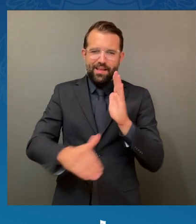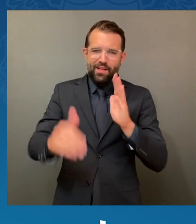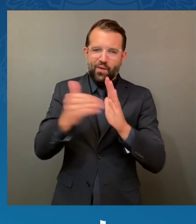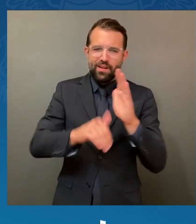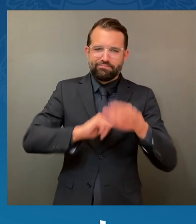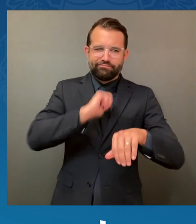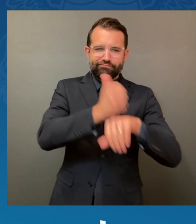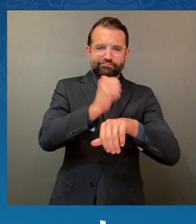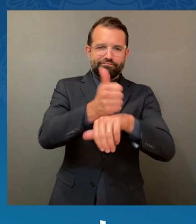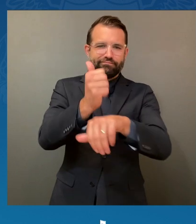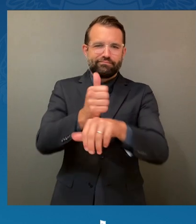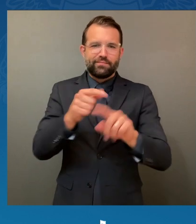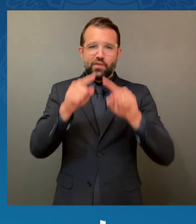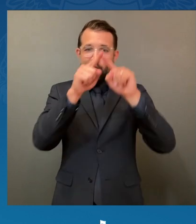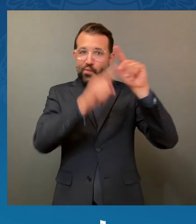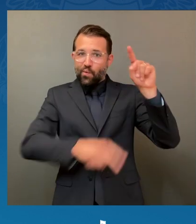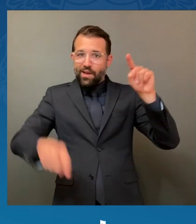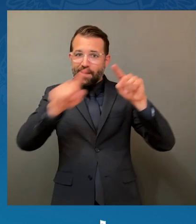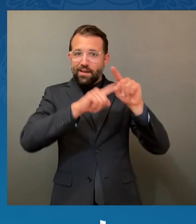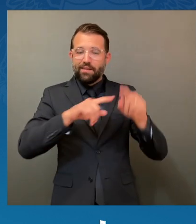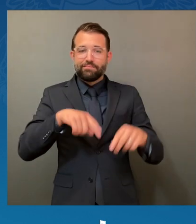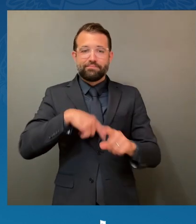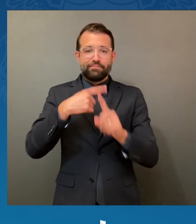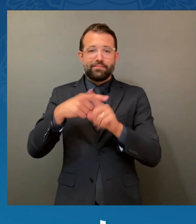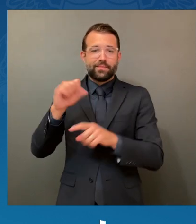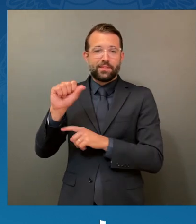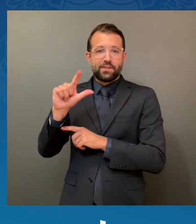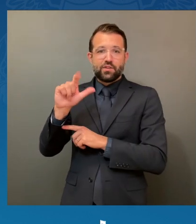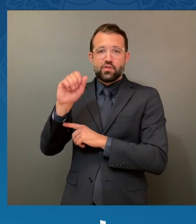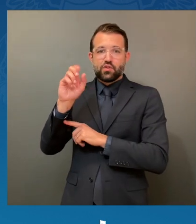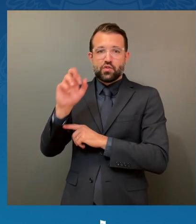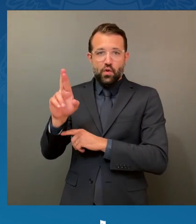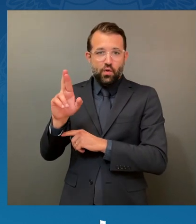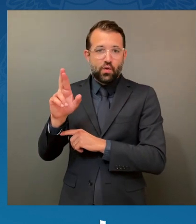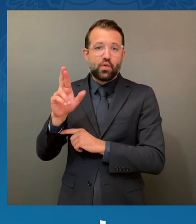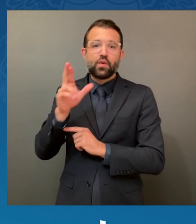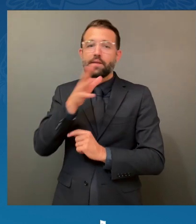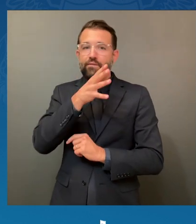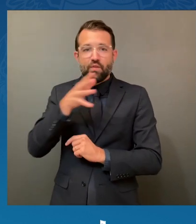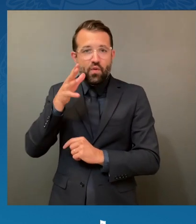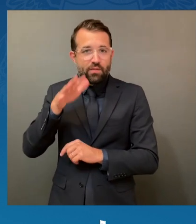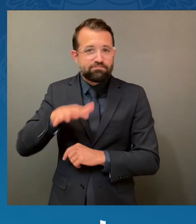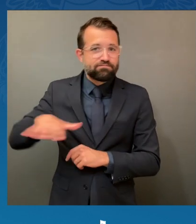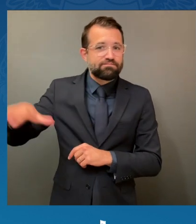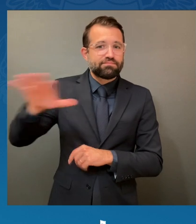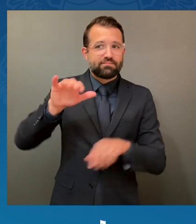like the one I've seen on this campus; solar farms and wind turbines